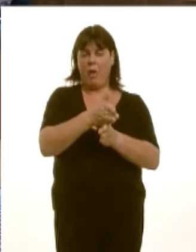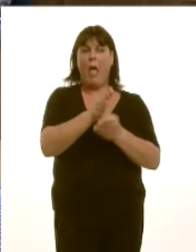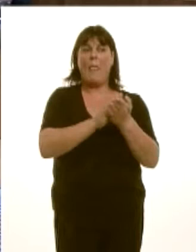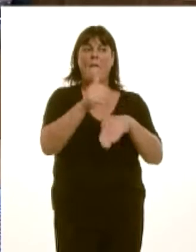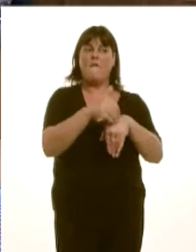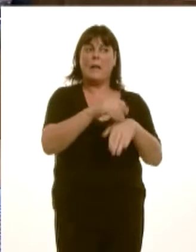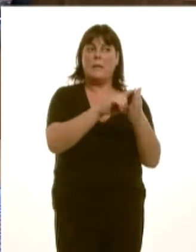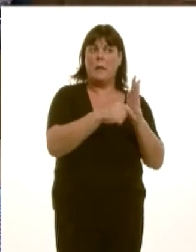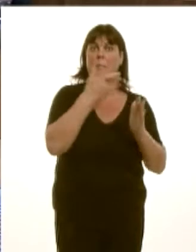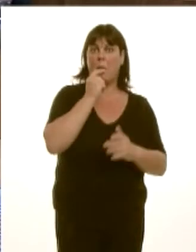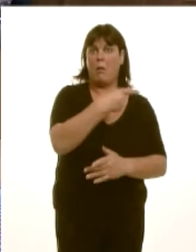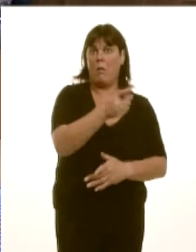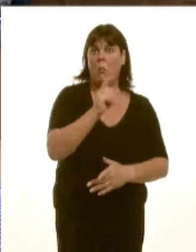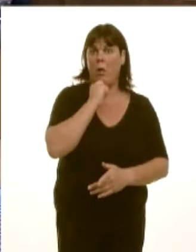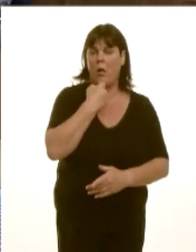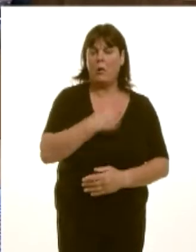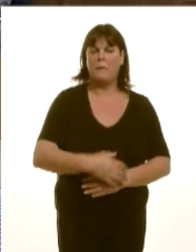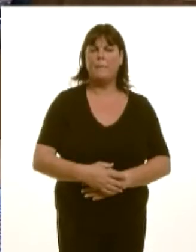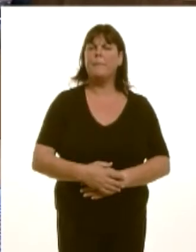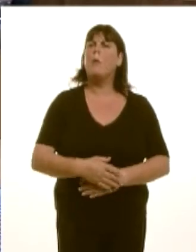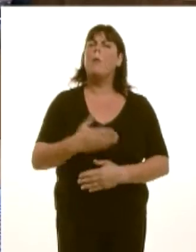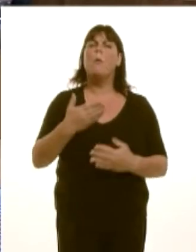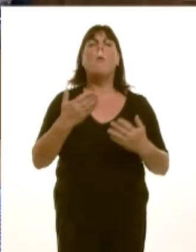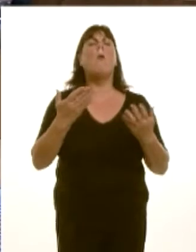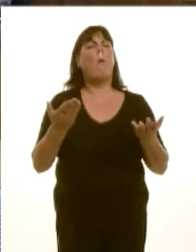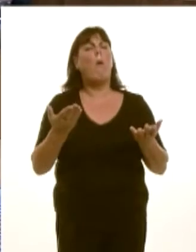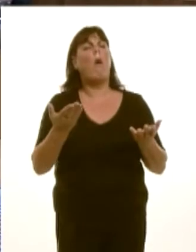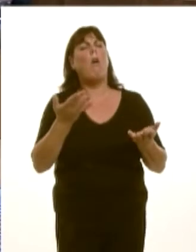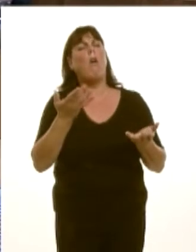Carwyn Jones: If there were to be such a post created in future, then, of course, there